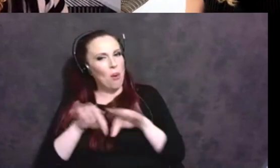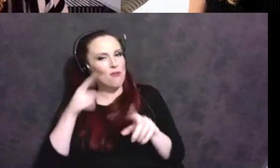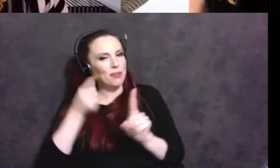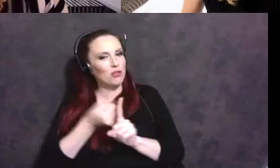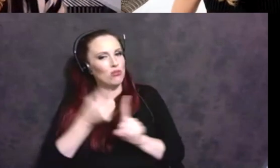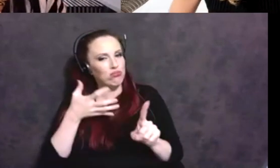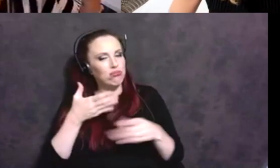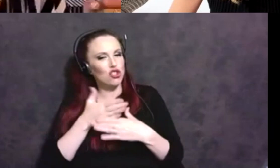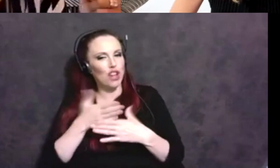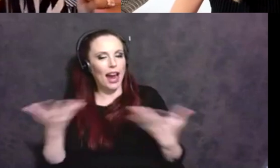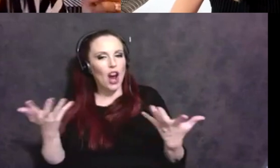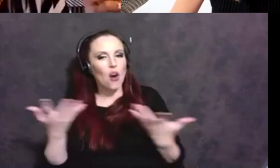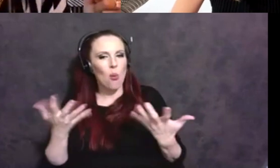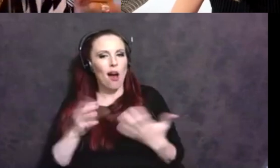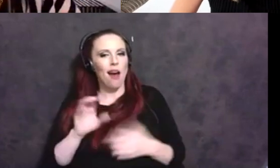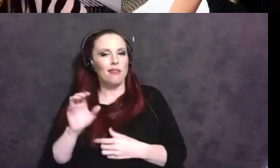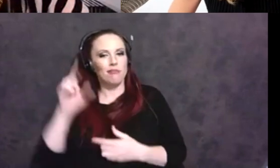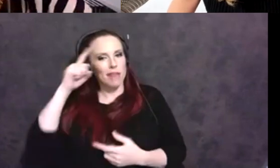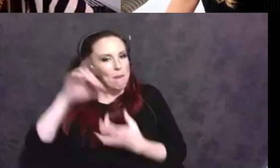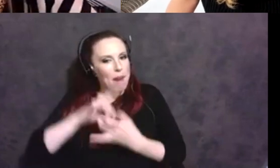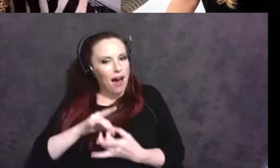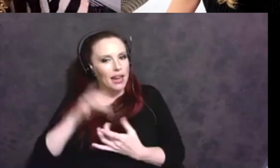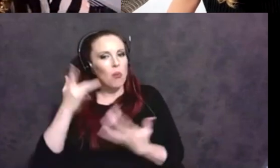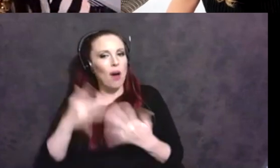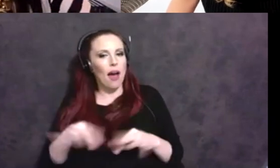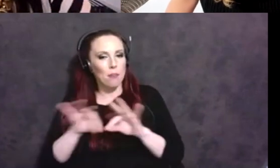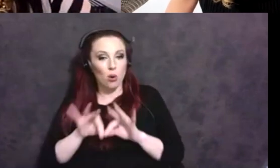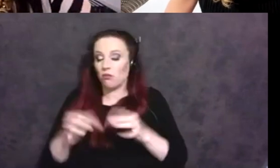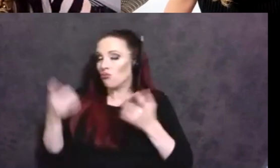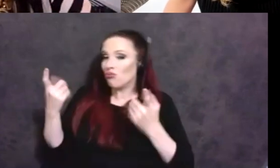more. It is essentially everything as it relates to be an effective leader. I know I still